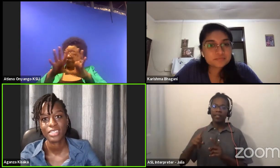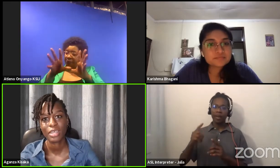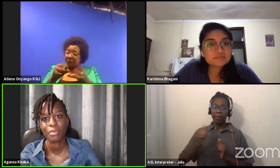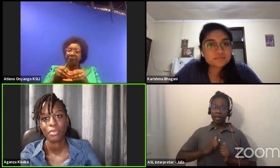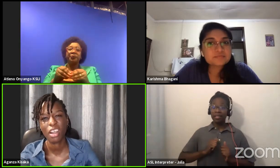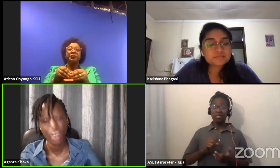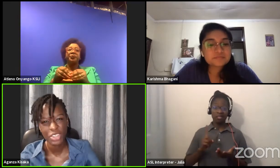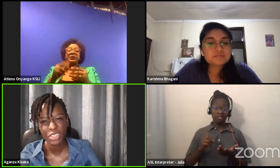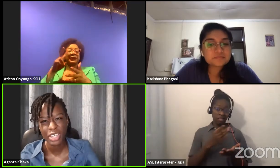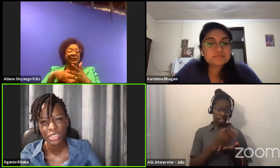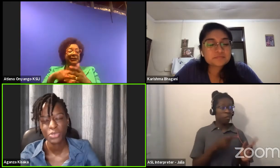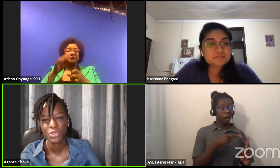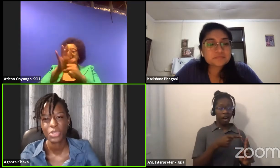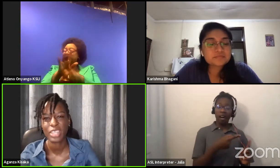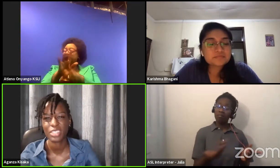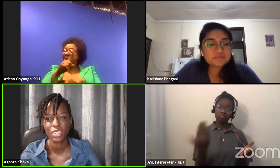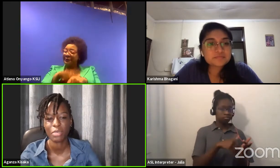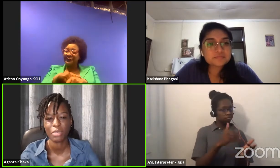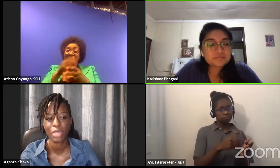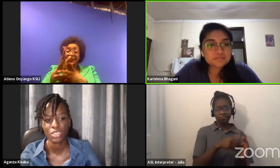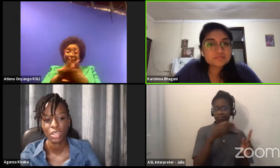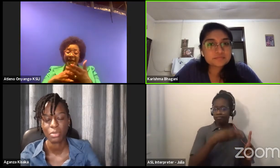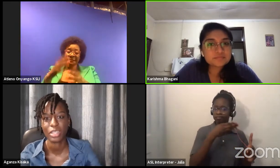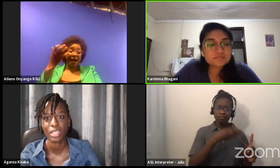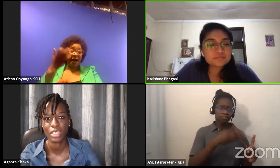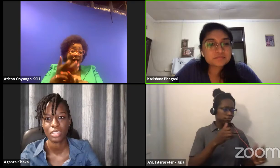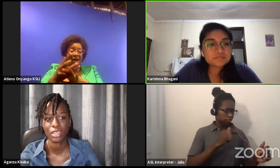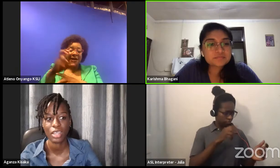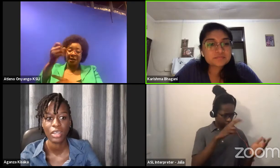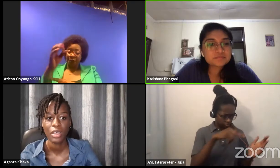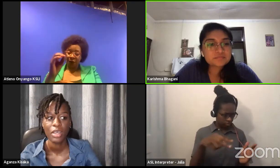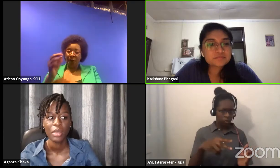some are hard to get through, so I start them off in the next part again.